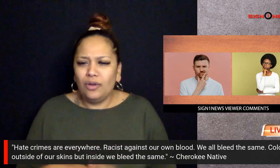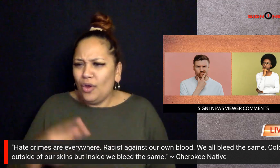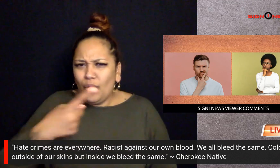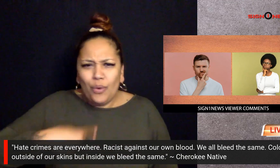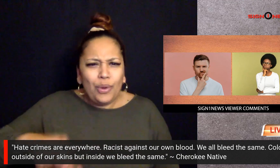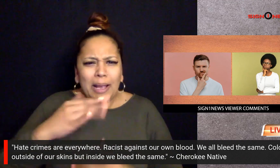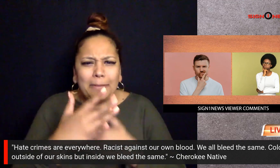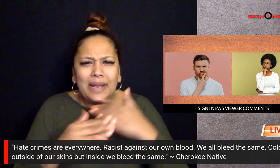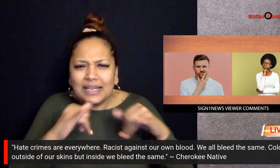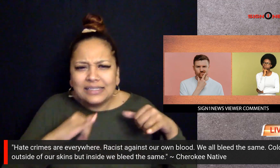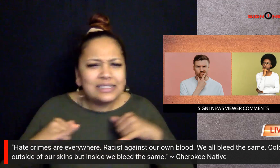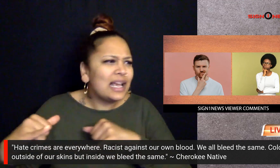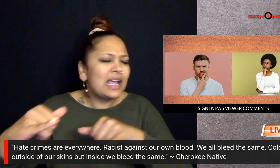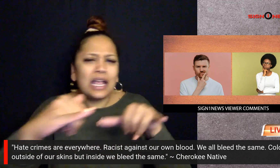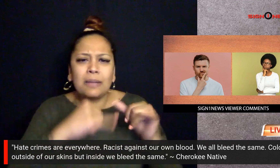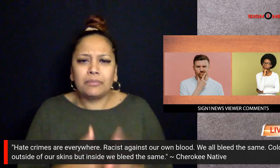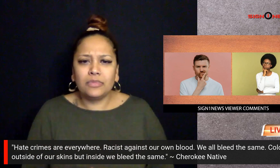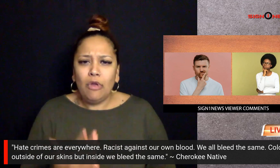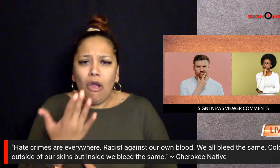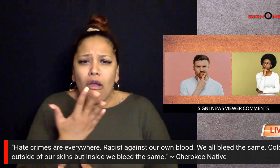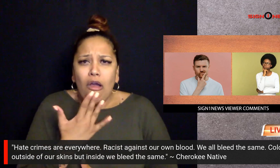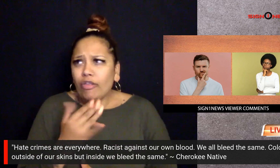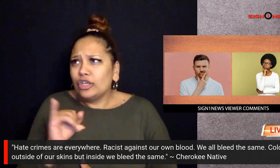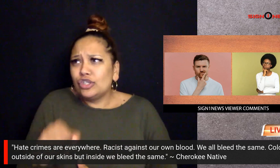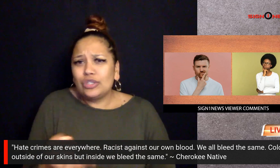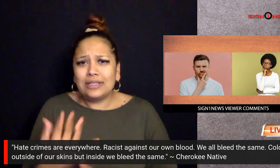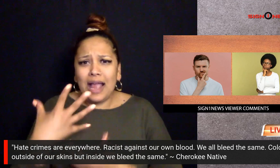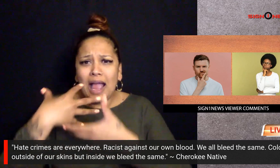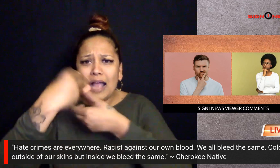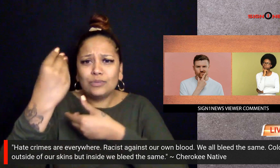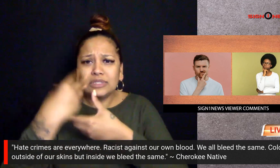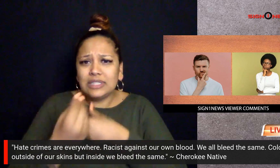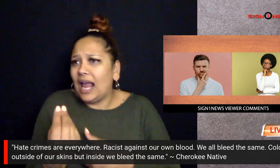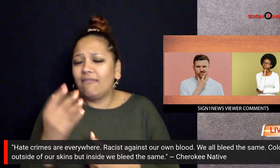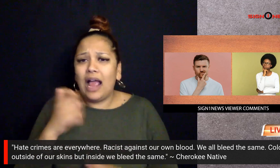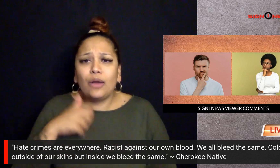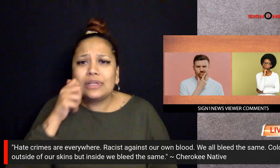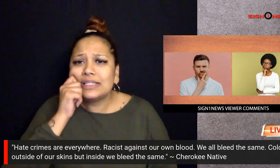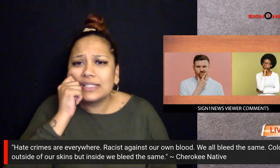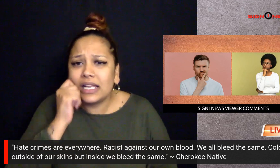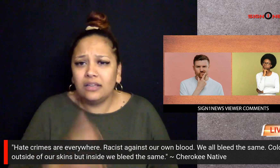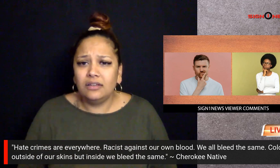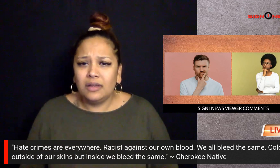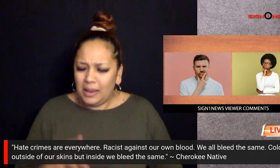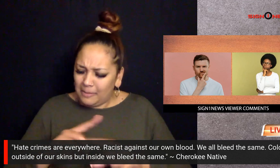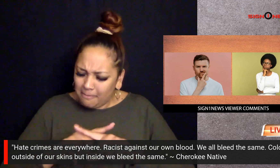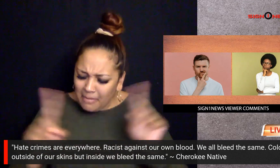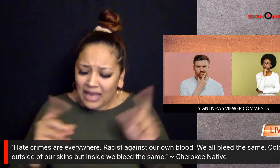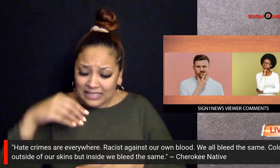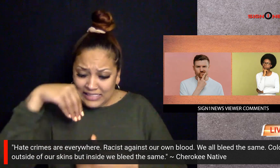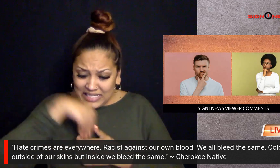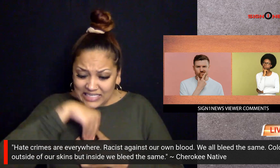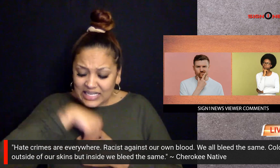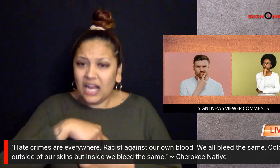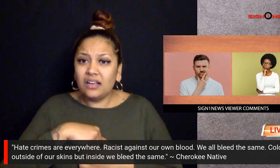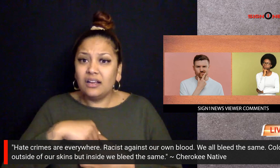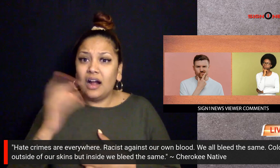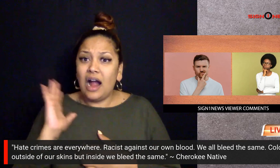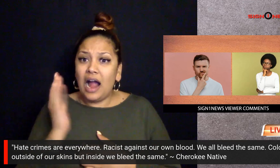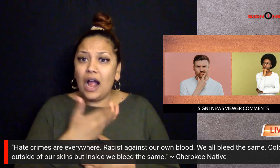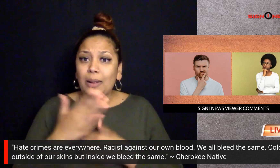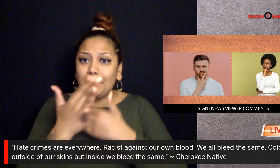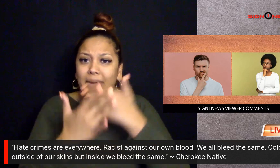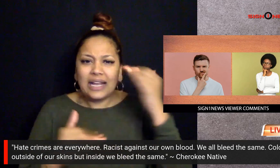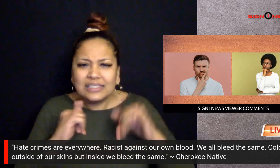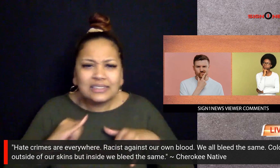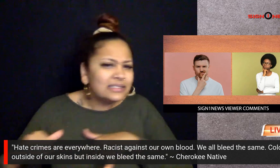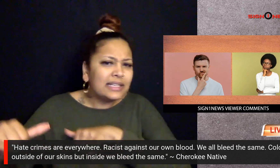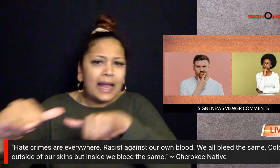races against our own blood we all bleed the same color color is outside of our skins inside